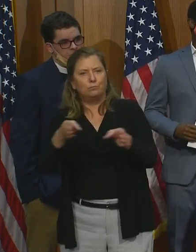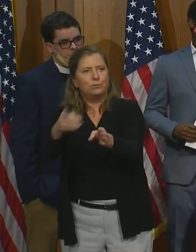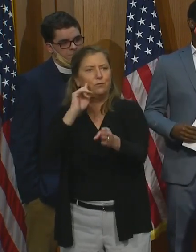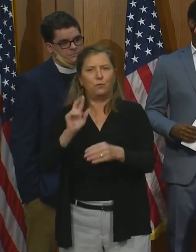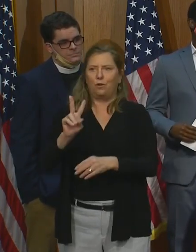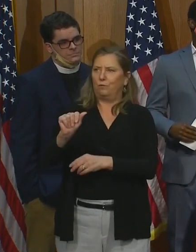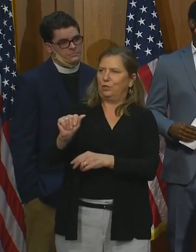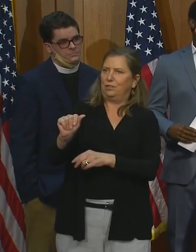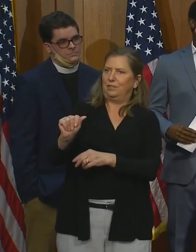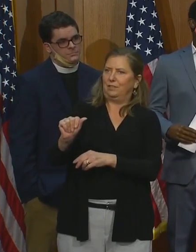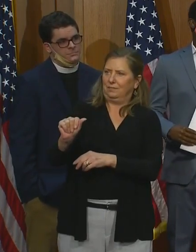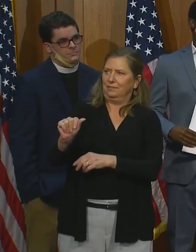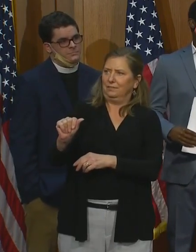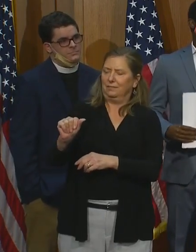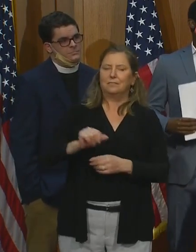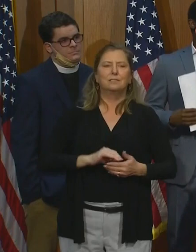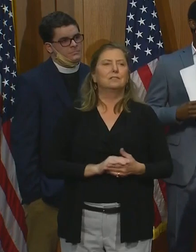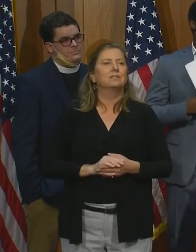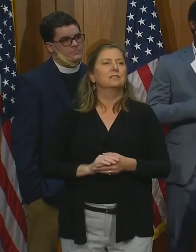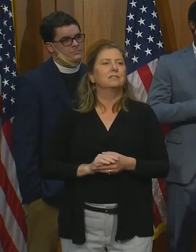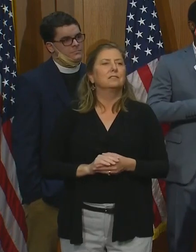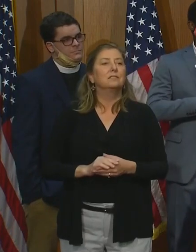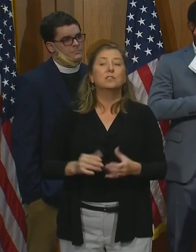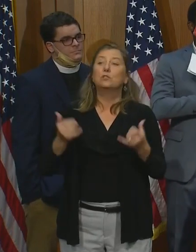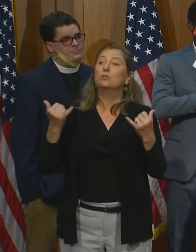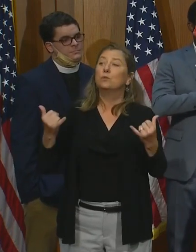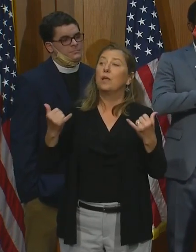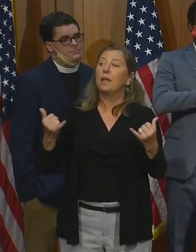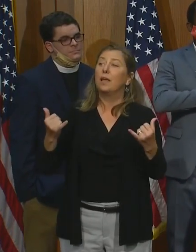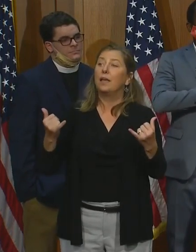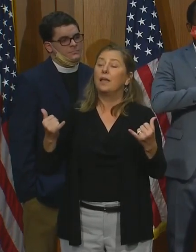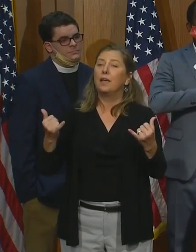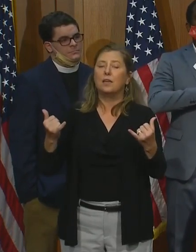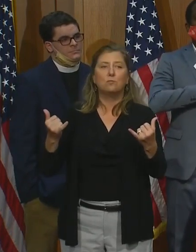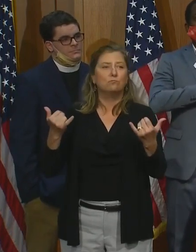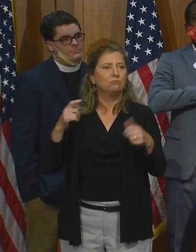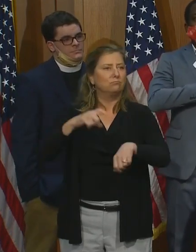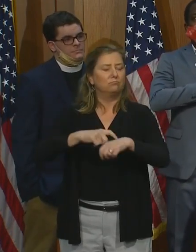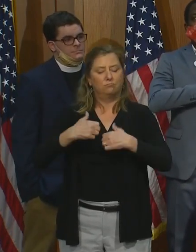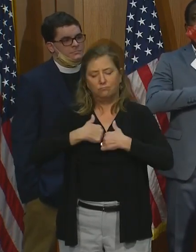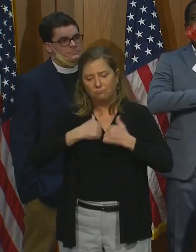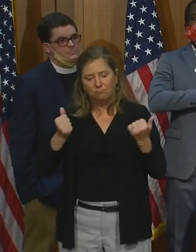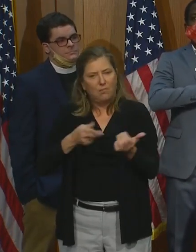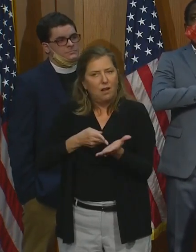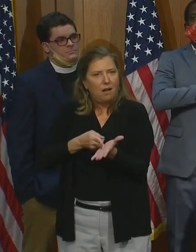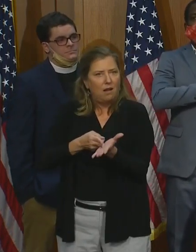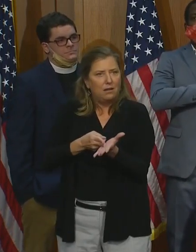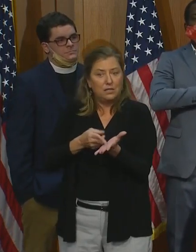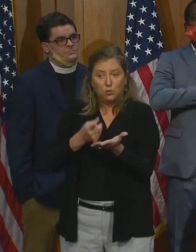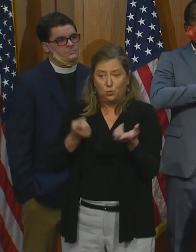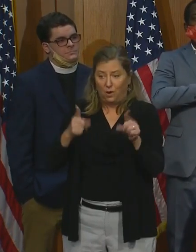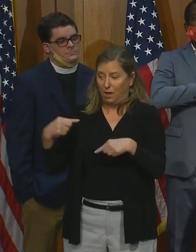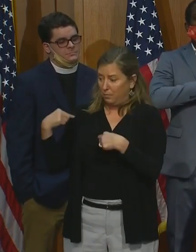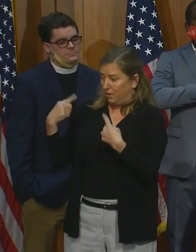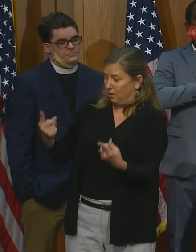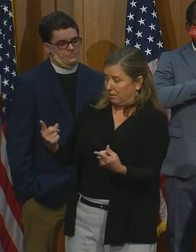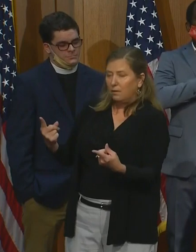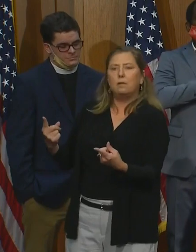AS WE CHART A NEW COURSE IN VIRGINIA HISTORY. TODAY WE'RE